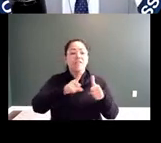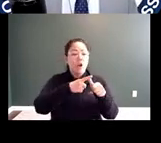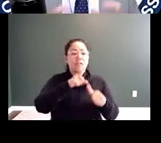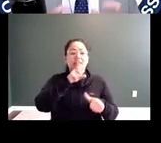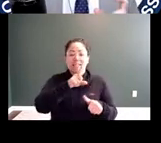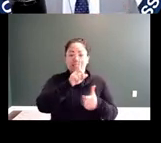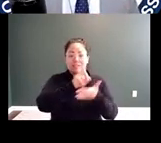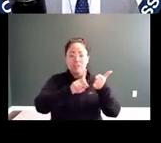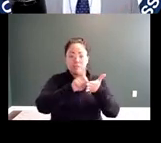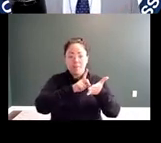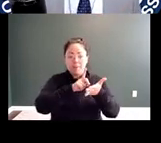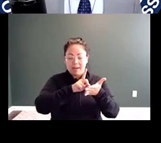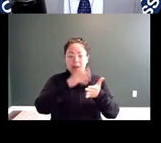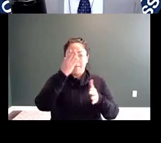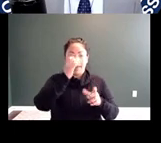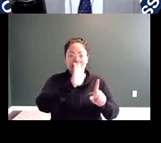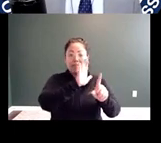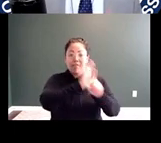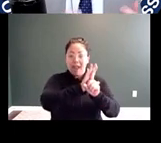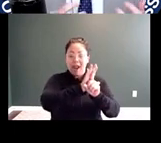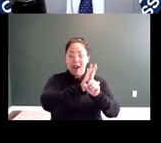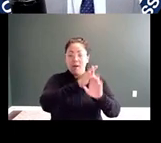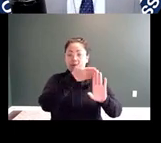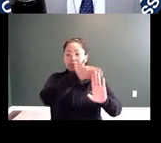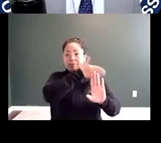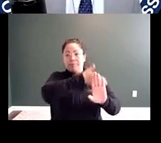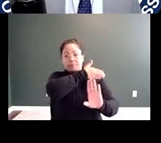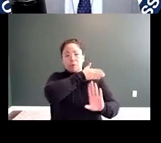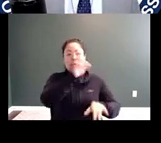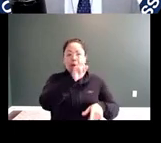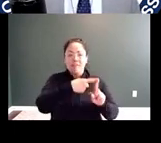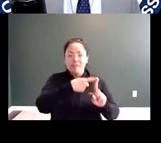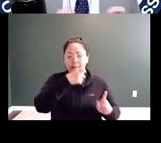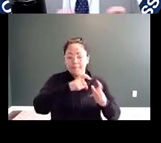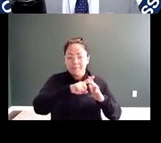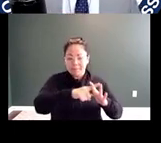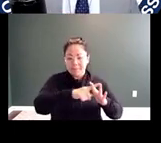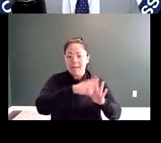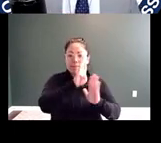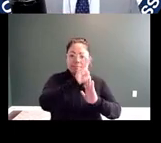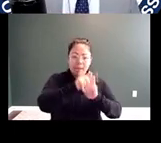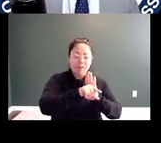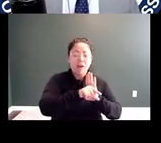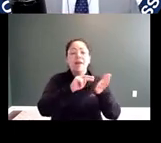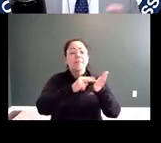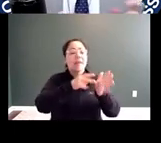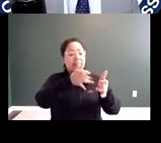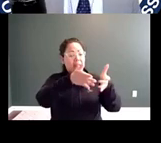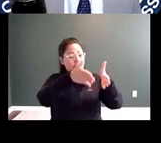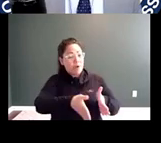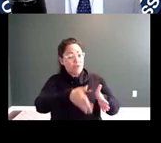or because of their ancestors' place of origin. Okay? So that person doesn't necessarily have to have been born there.